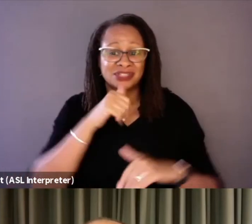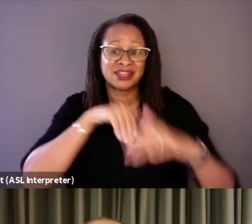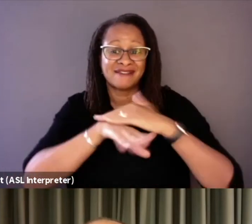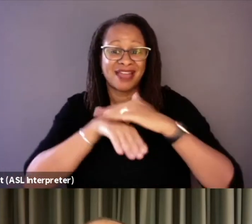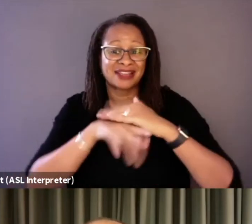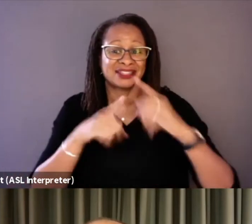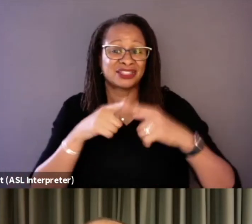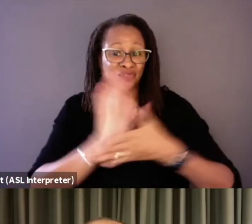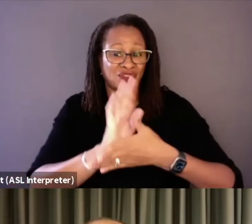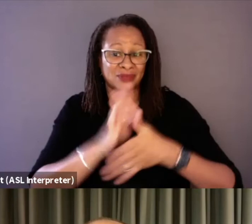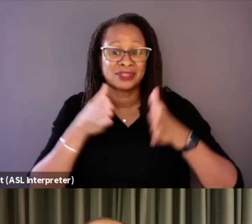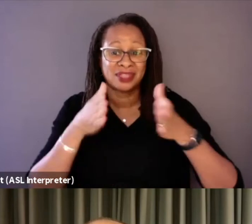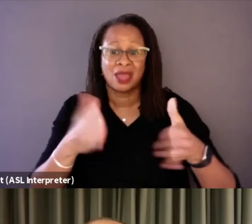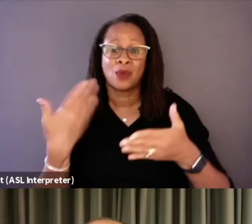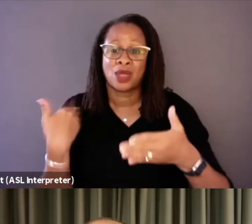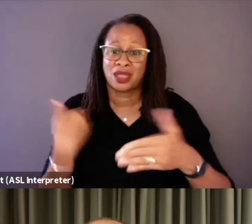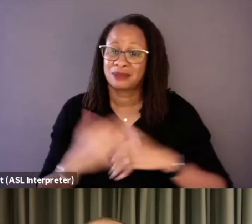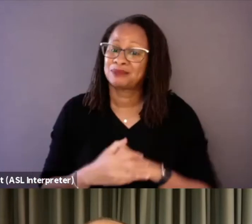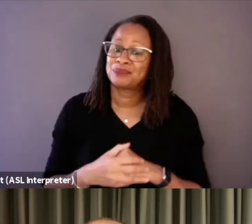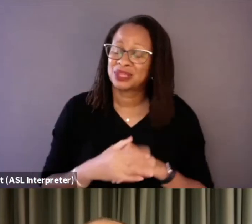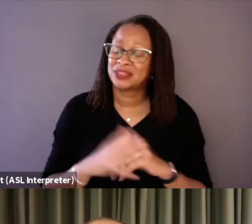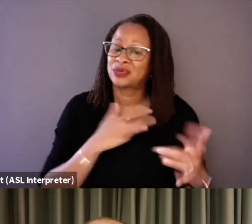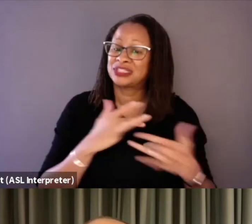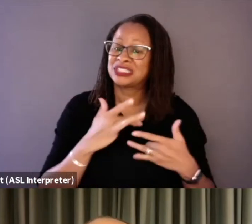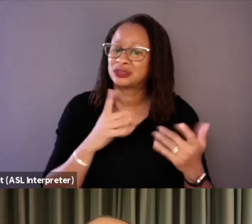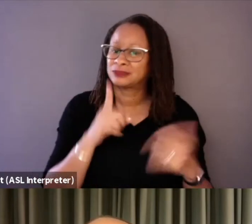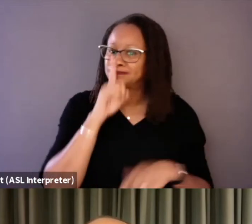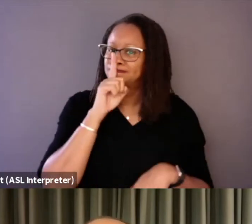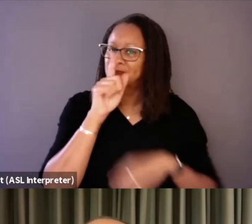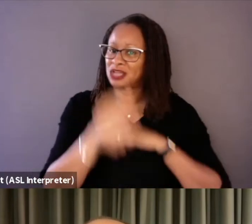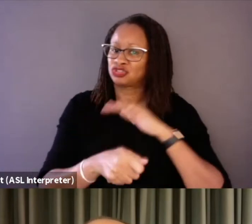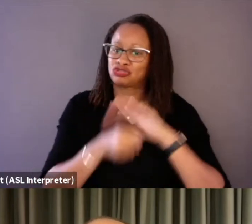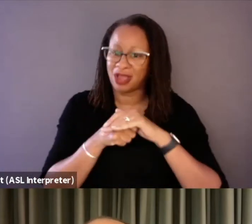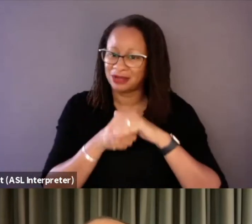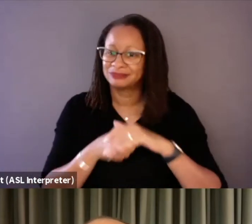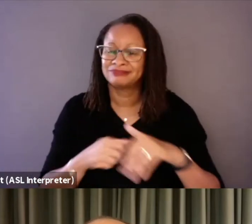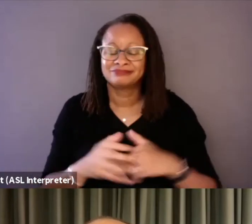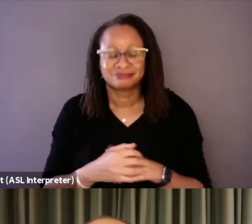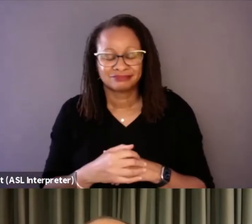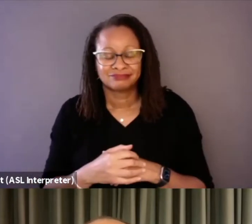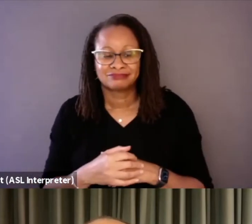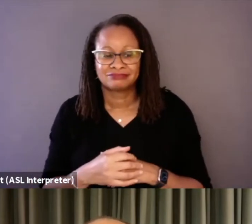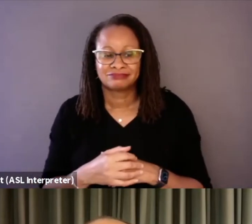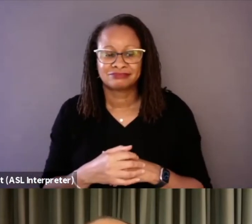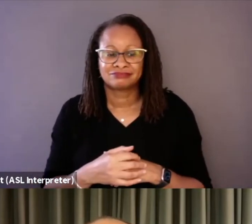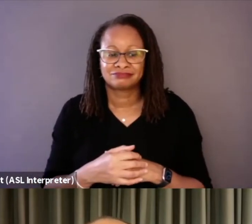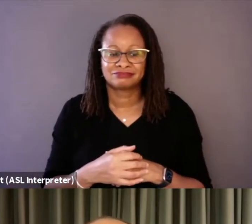in that way, they were considered more underground and they were becoming more mainstream